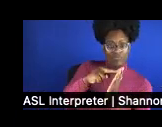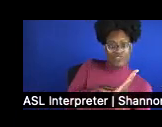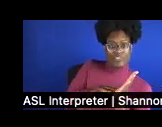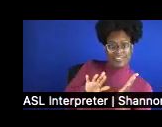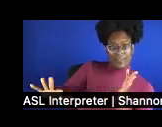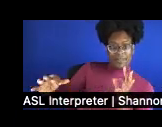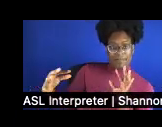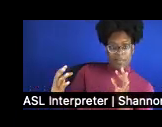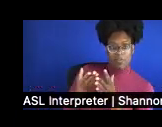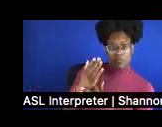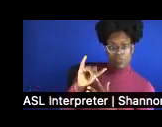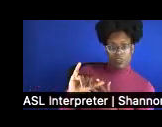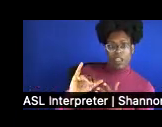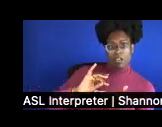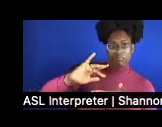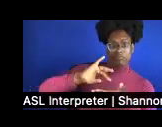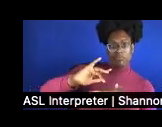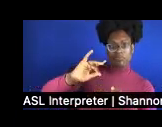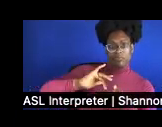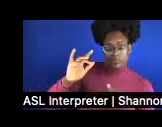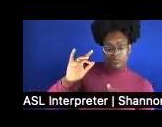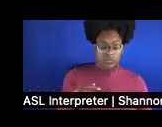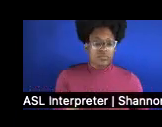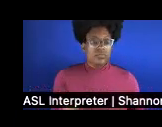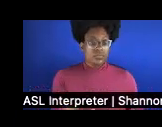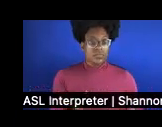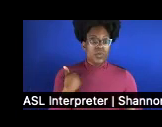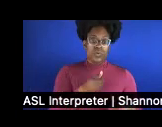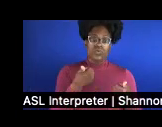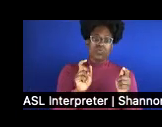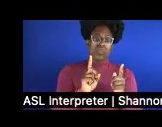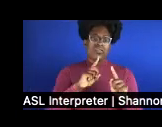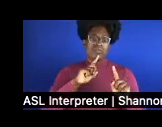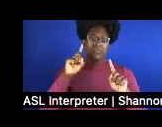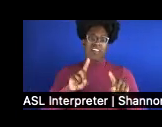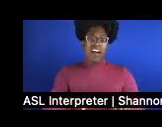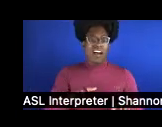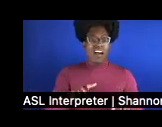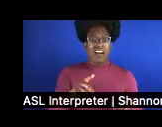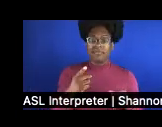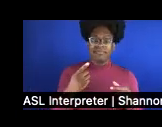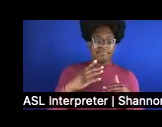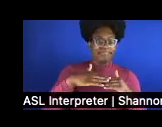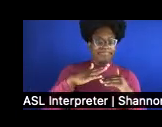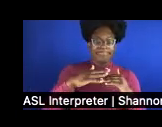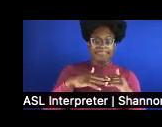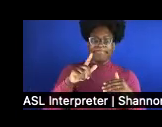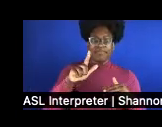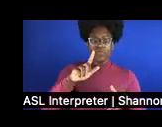be on duty four days a week. Many of our tutors are checking in every day. But as part of the